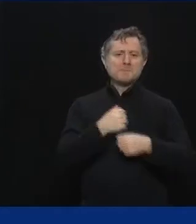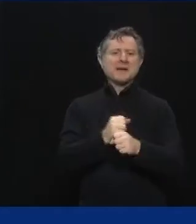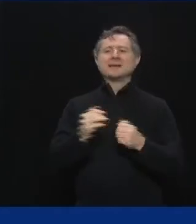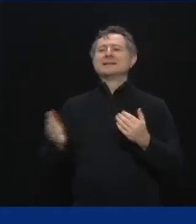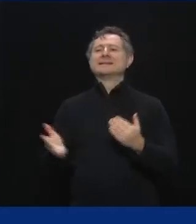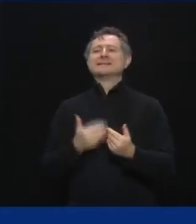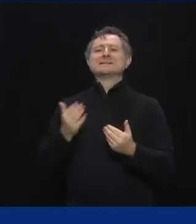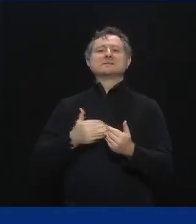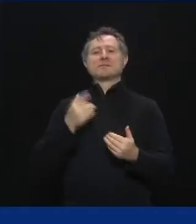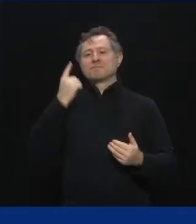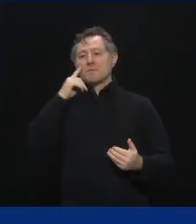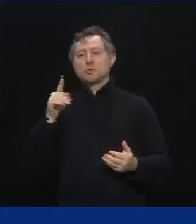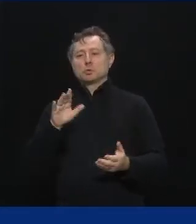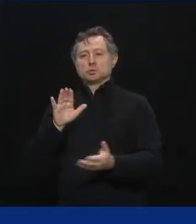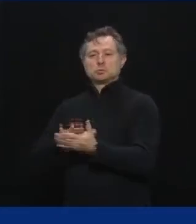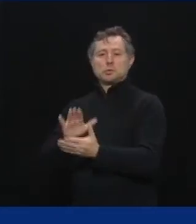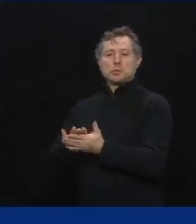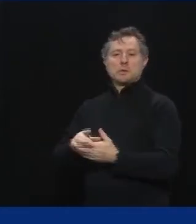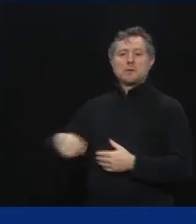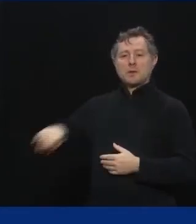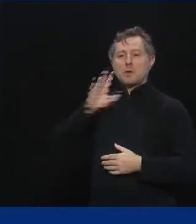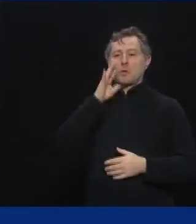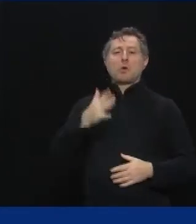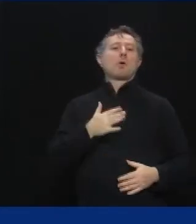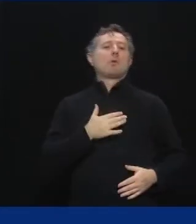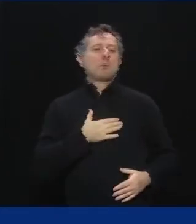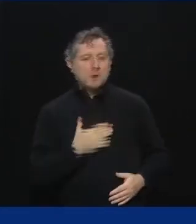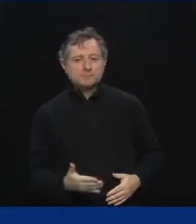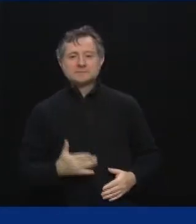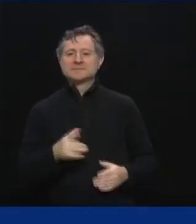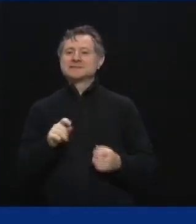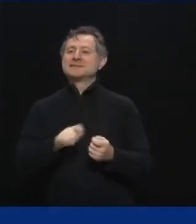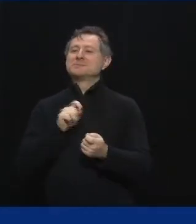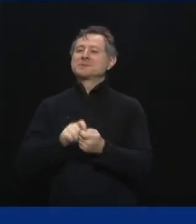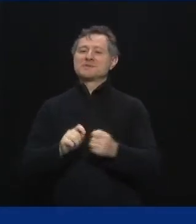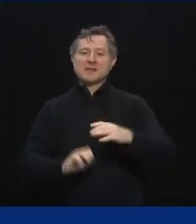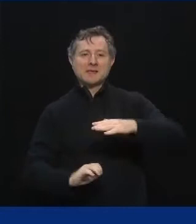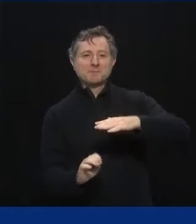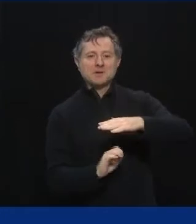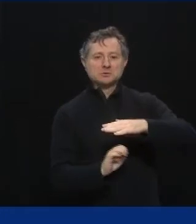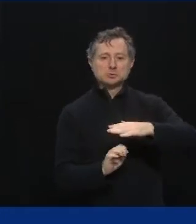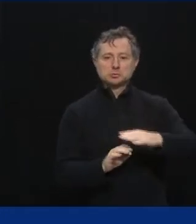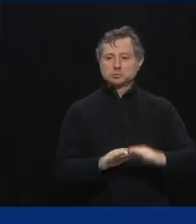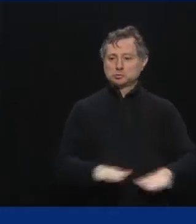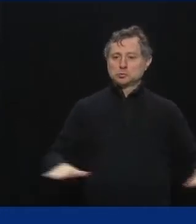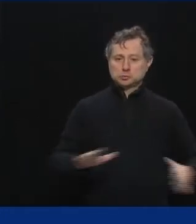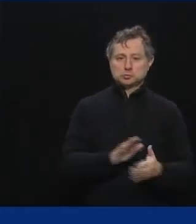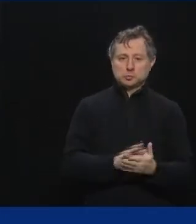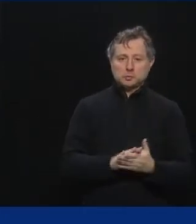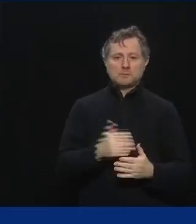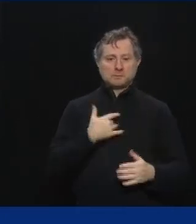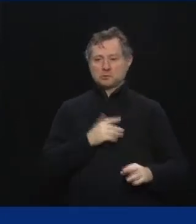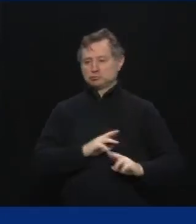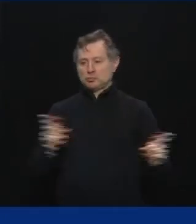WE CAN COME UP WITH THE PARENTAL APPROVAL SLIP, THE PERMISSION SLIP PARENTS MAY NEED. WE WILL MAKE THIS AS EASY AS WE CAN FOR THE SCHOOLS SO THEY WILL